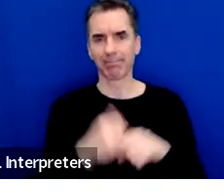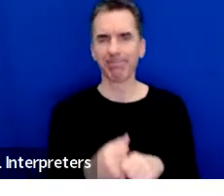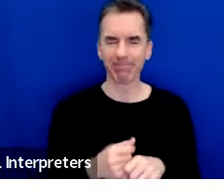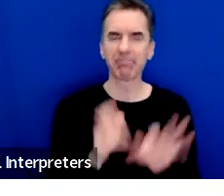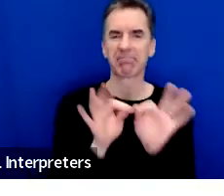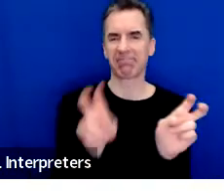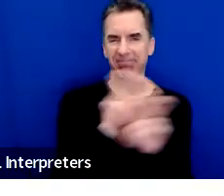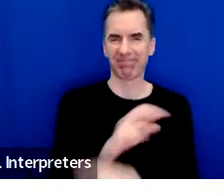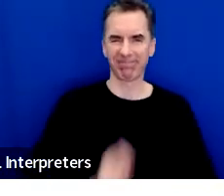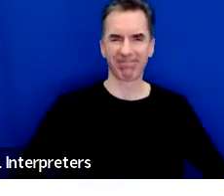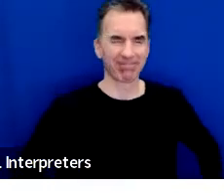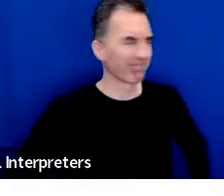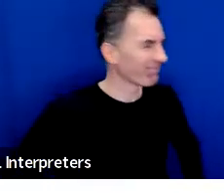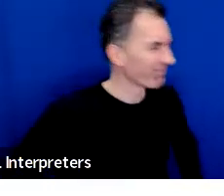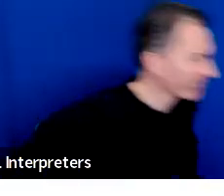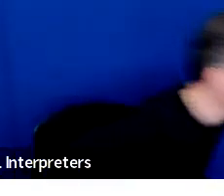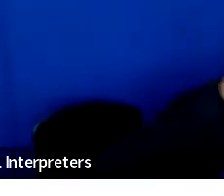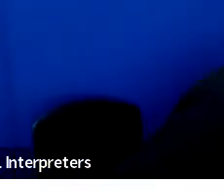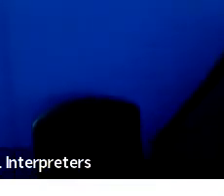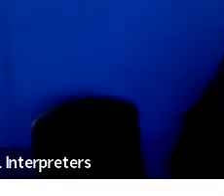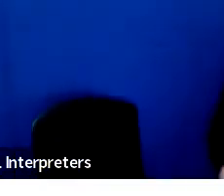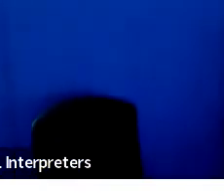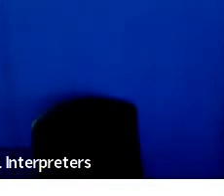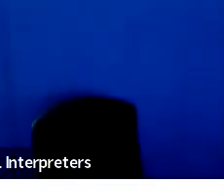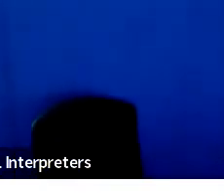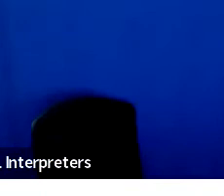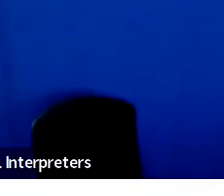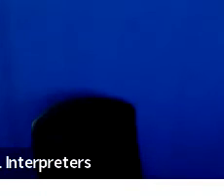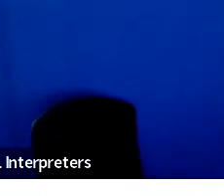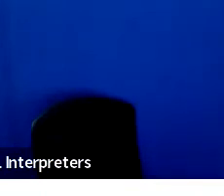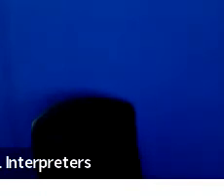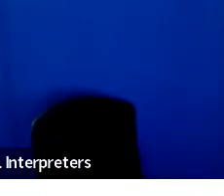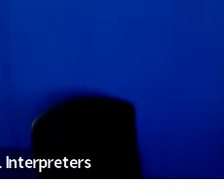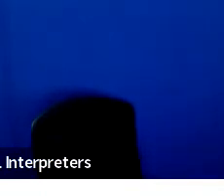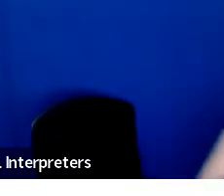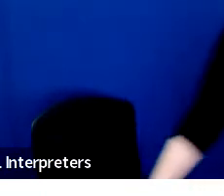to send me an email. Okay. Any other questions? I see there's a couple things in the chat, but I don't